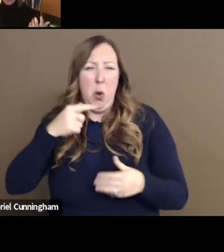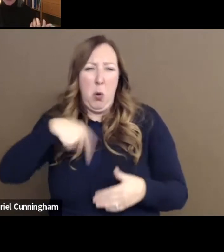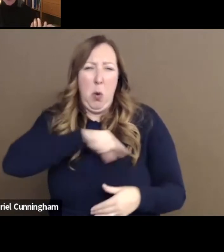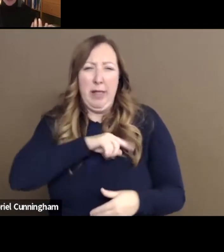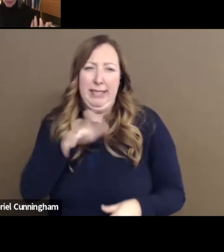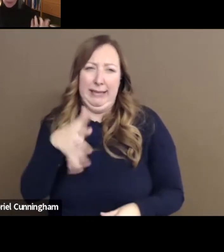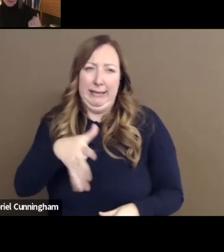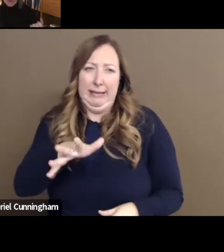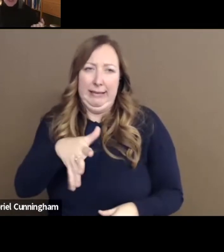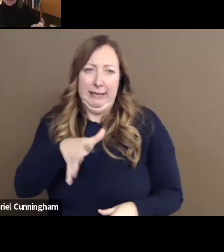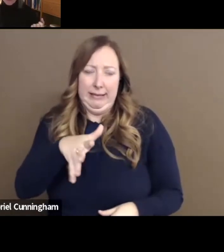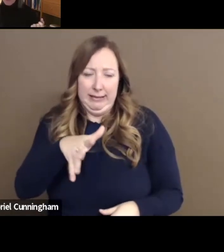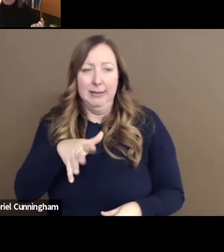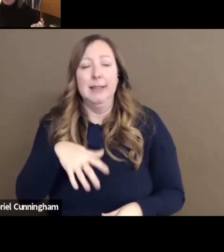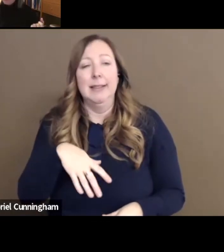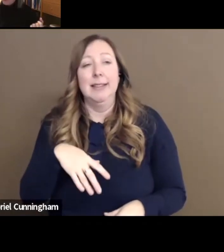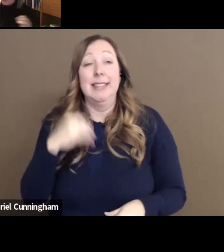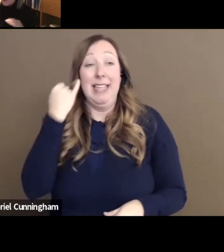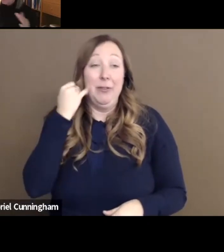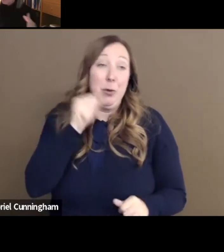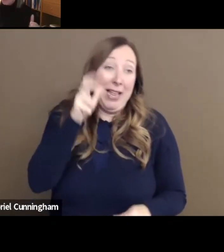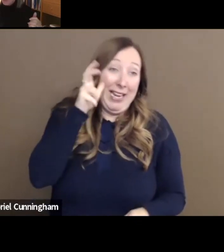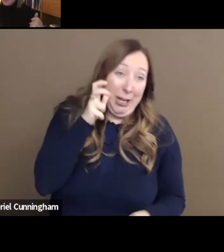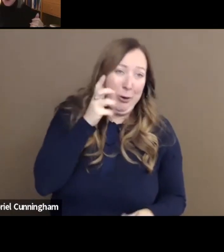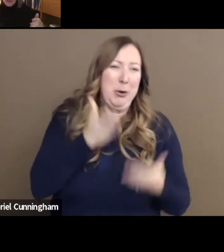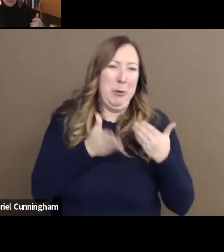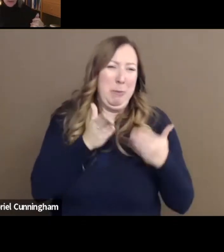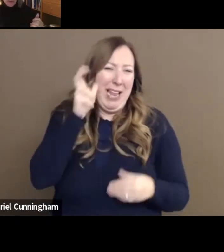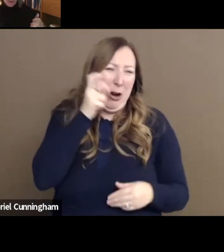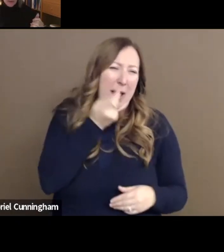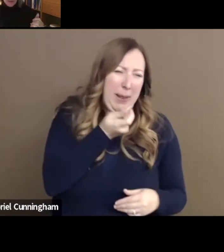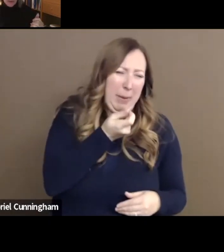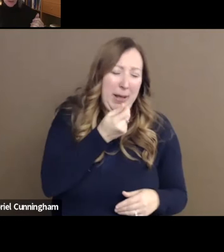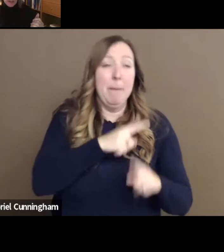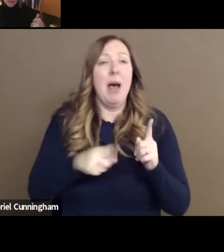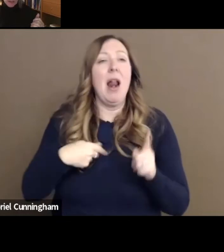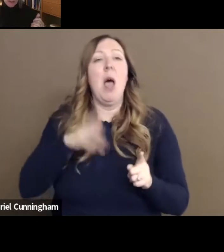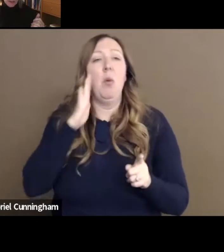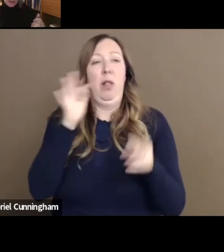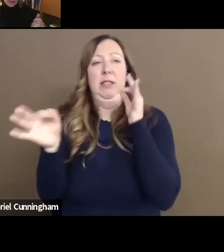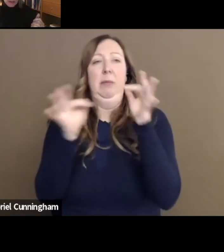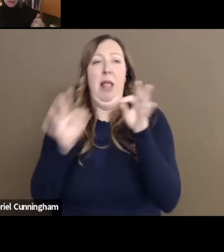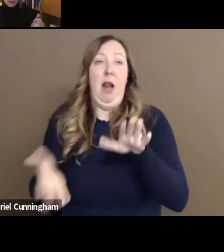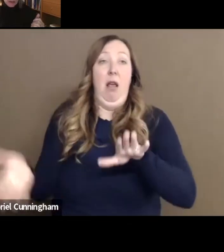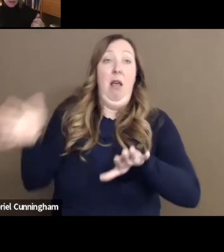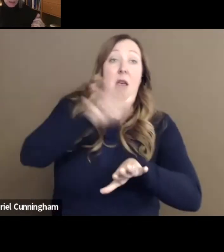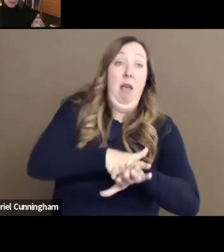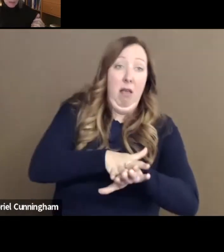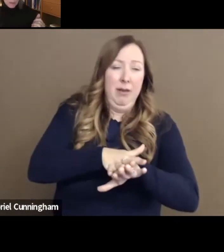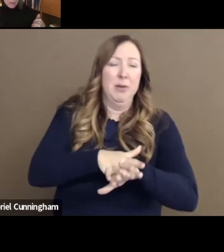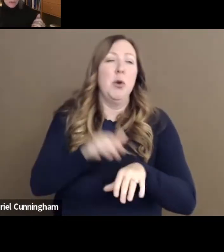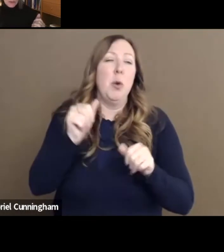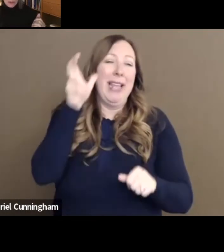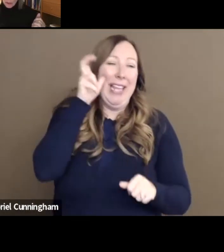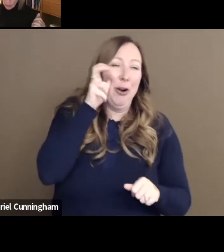you are capable of hearing and so i'm going to just over talk what is going on and it can be signed